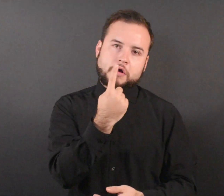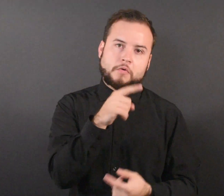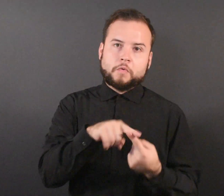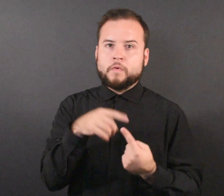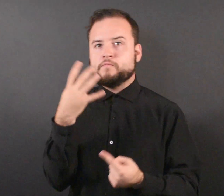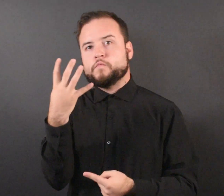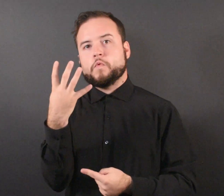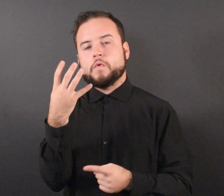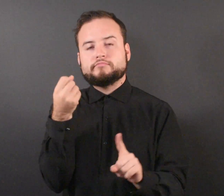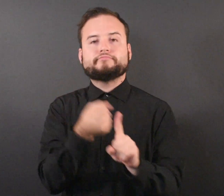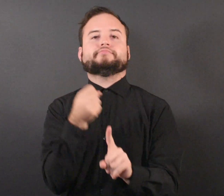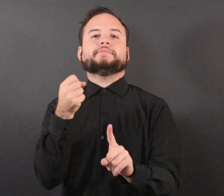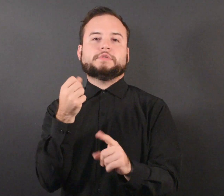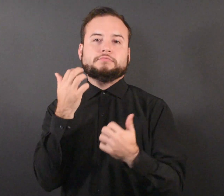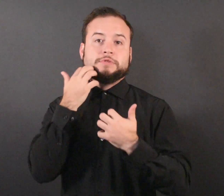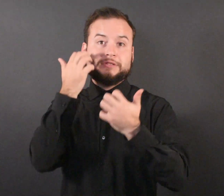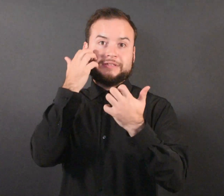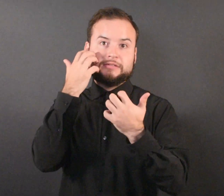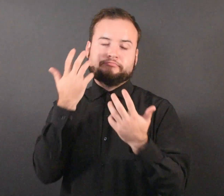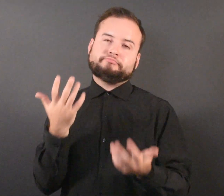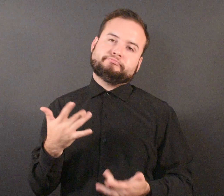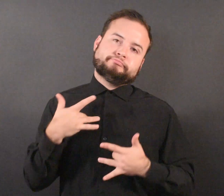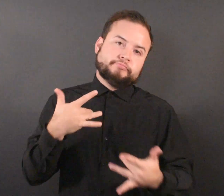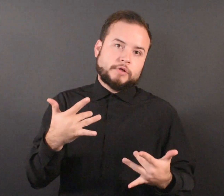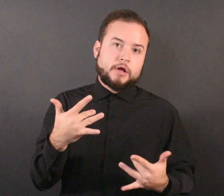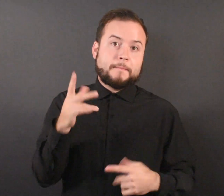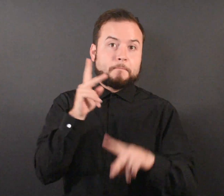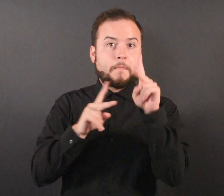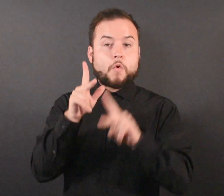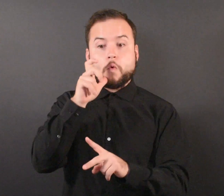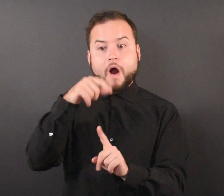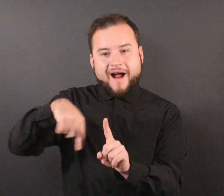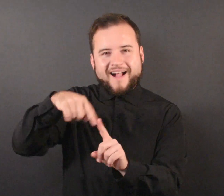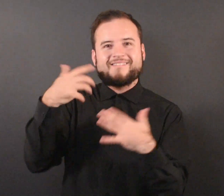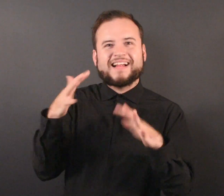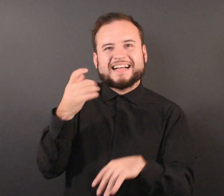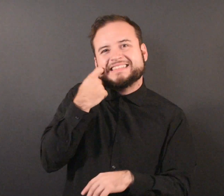generally in people who traveled to countries where measles is more common.